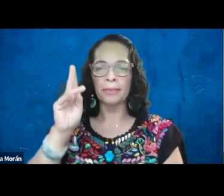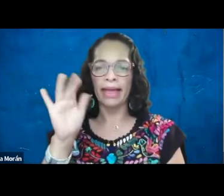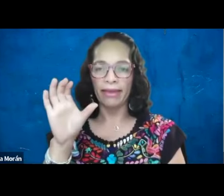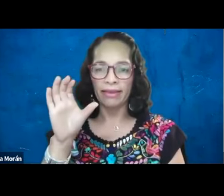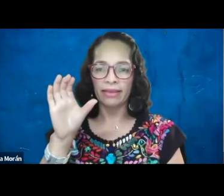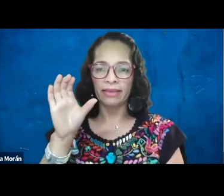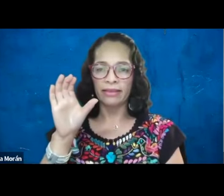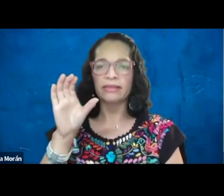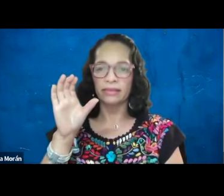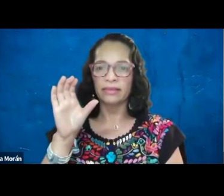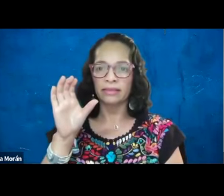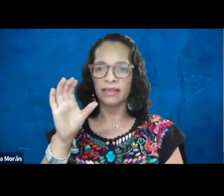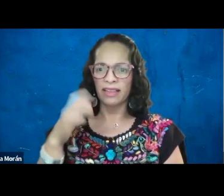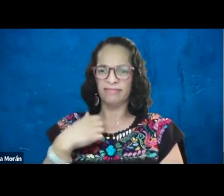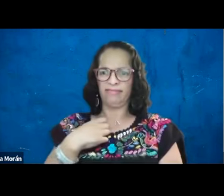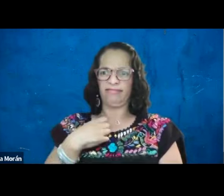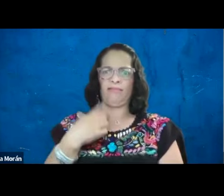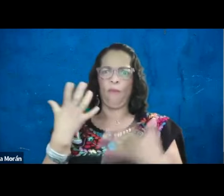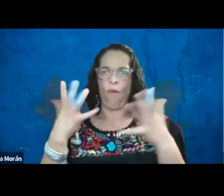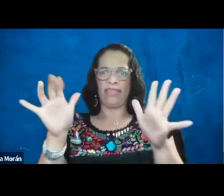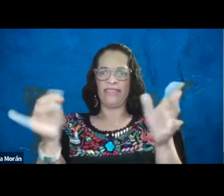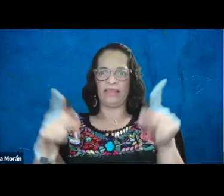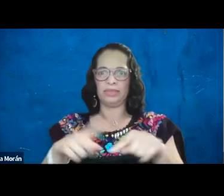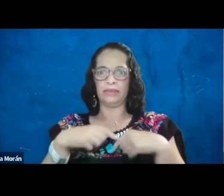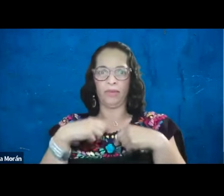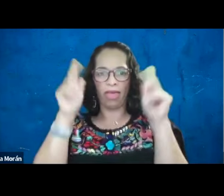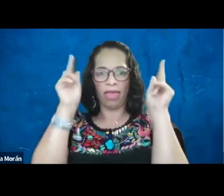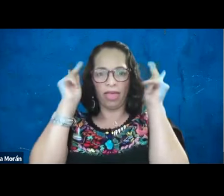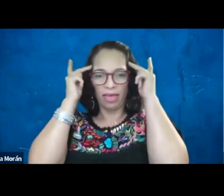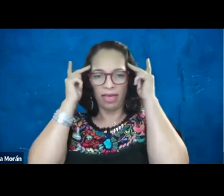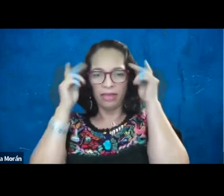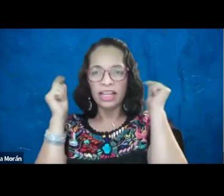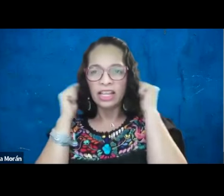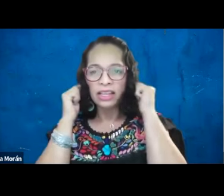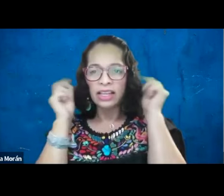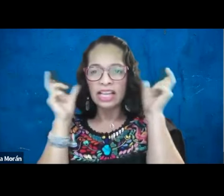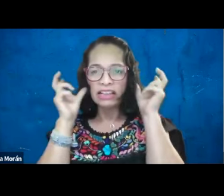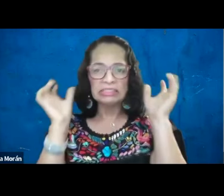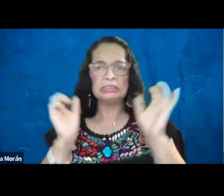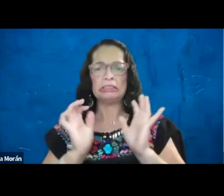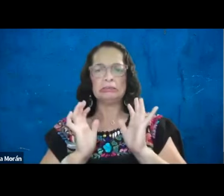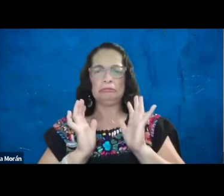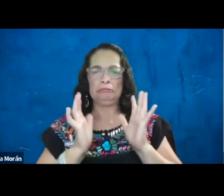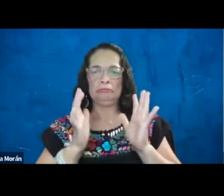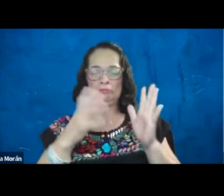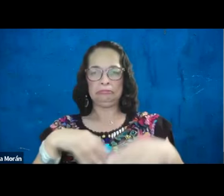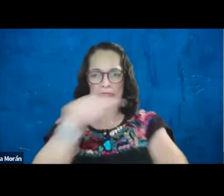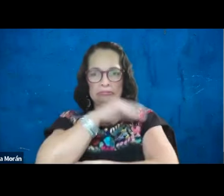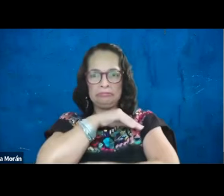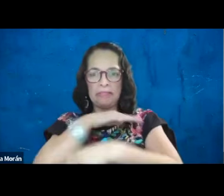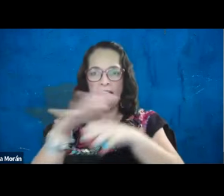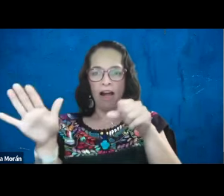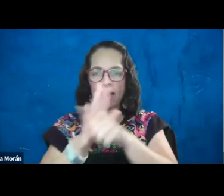public. I had seen on social media and Facebook of people bullying mothers who were breastfeeding in public, and I didn't want to have the